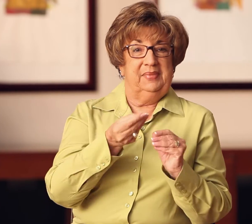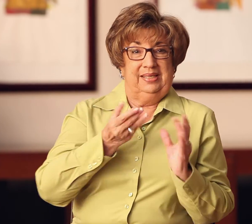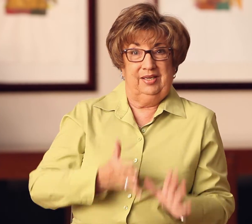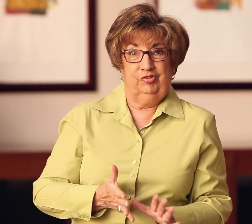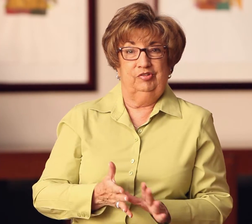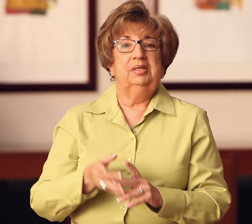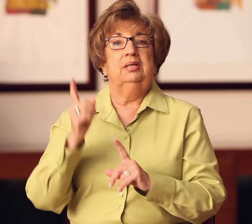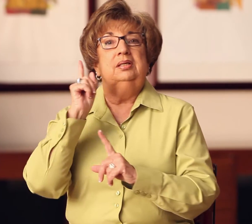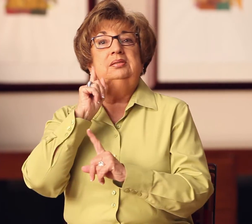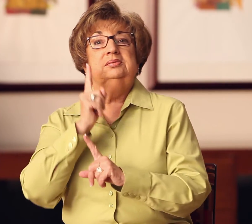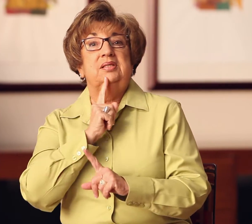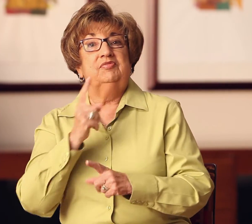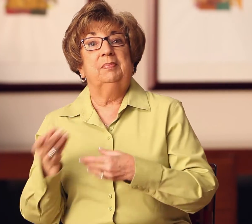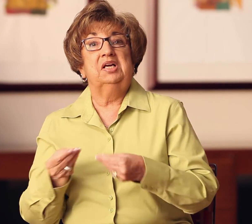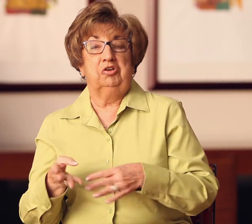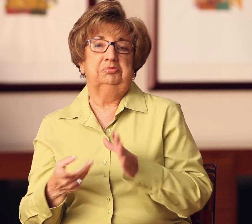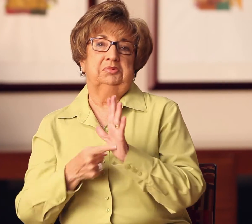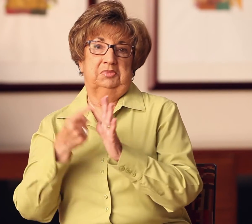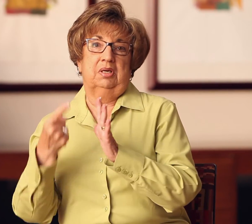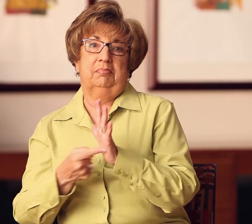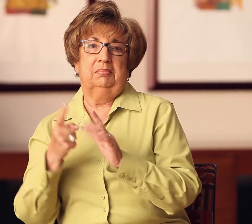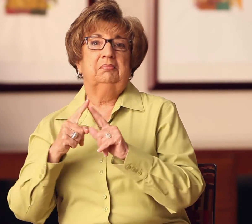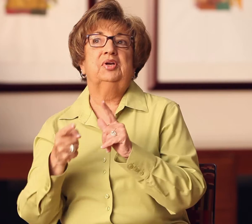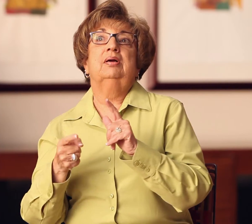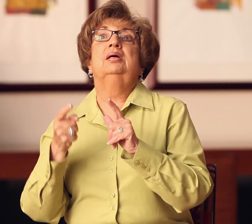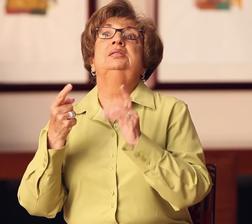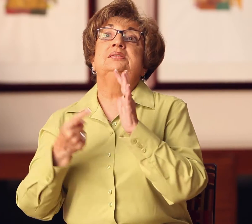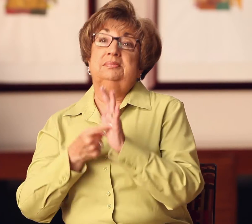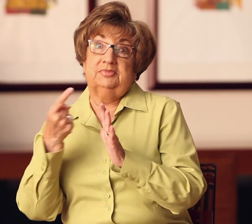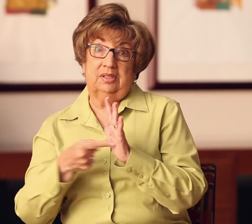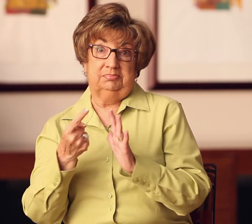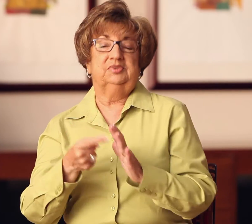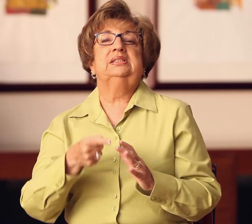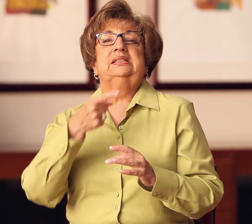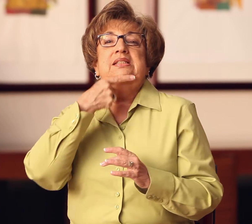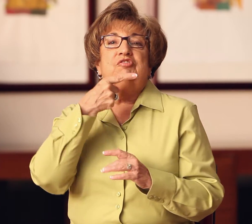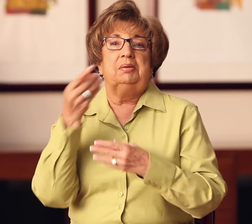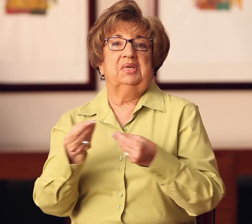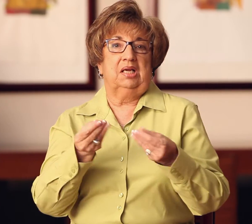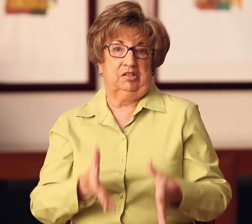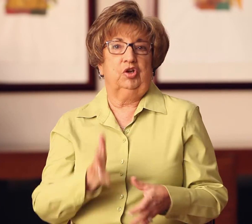deaf mediator. Sometimes the hearing mediator will do the